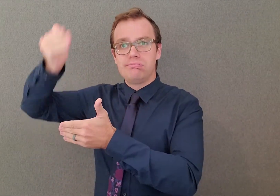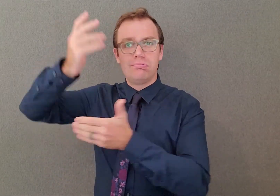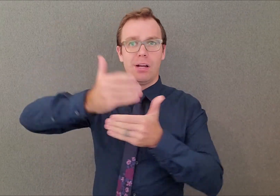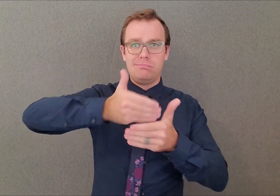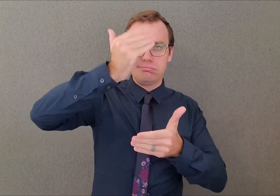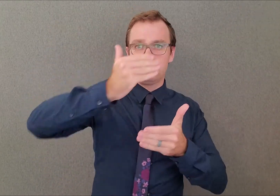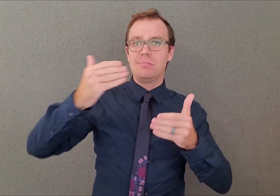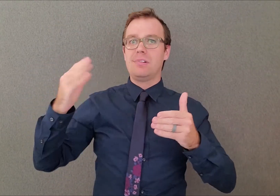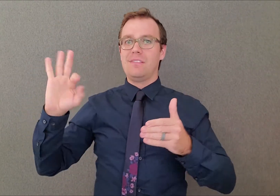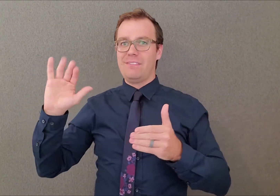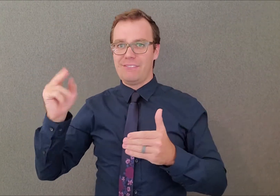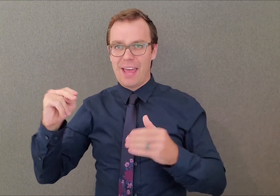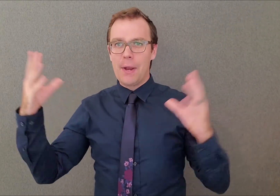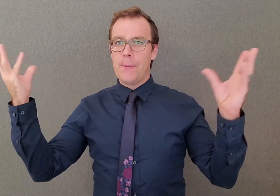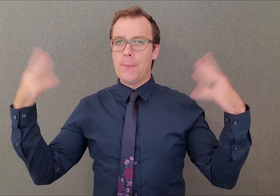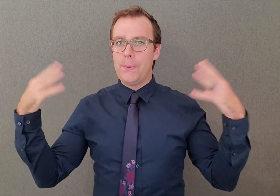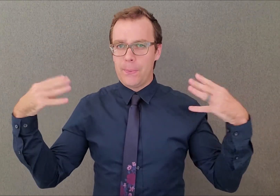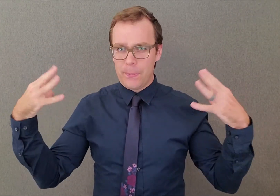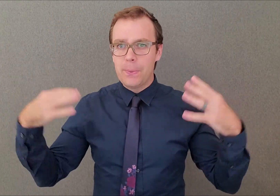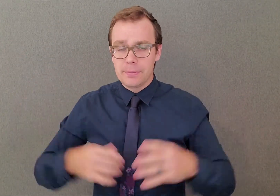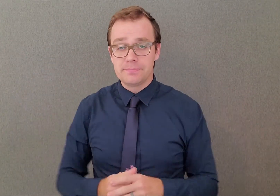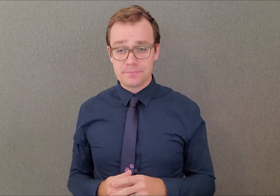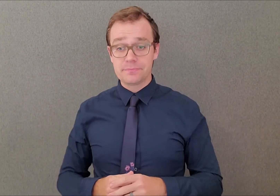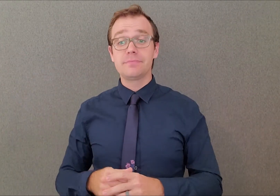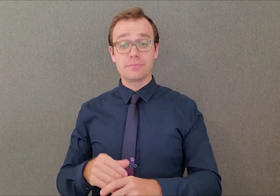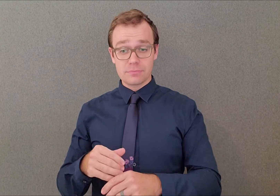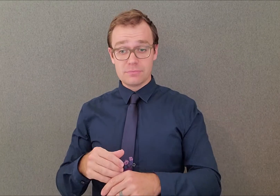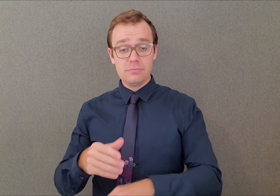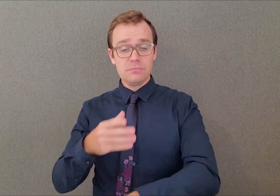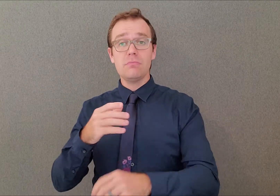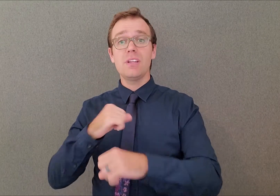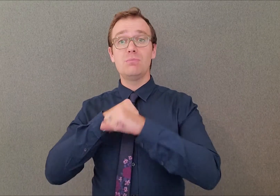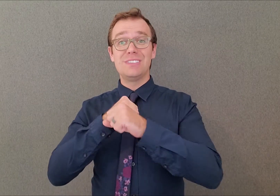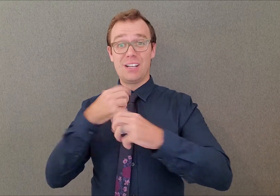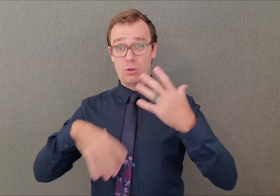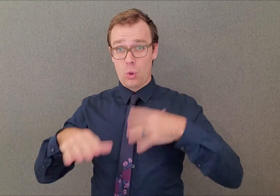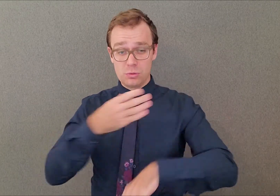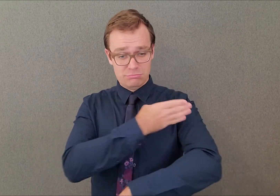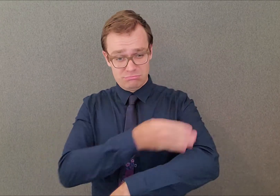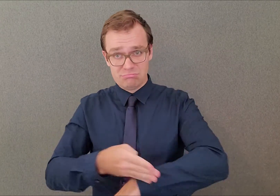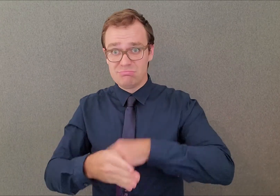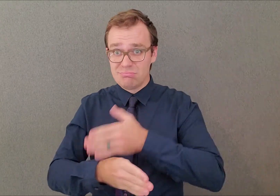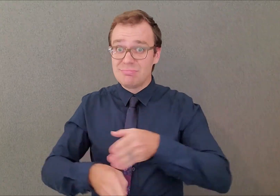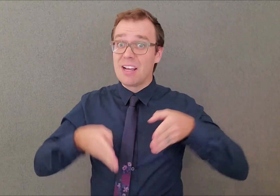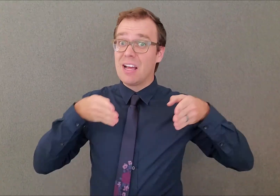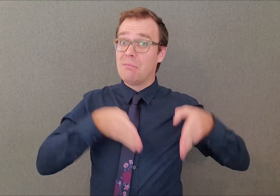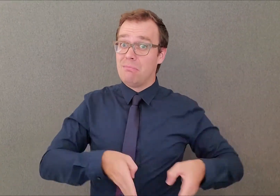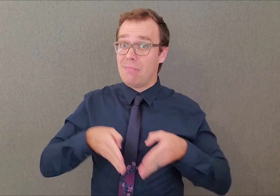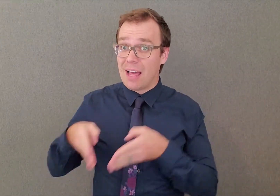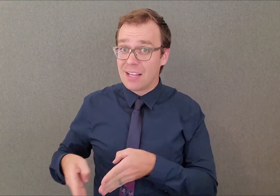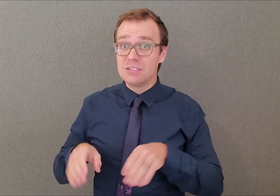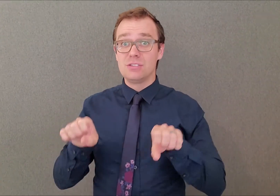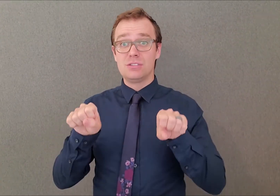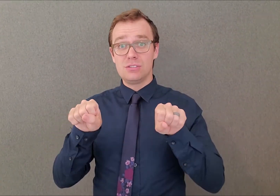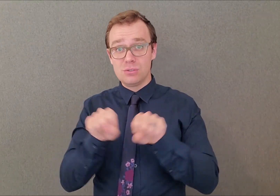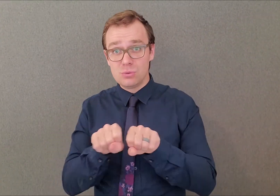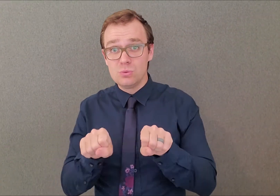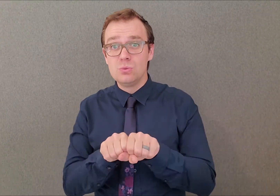Wear protective clothing, including long-sleeved shirts, long pants, socks, shoes and gloves,